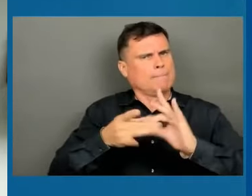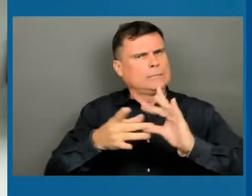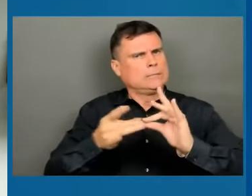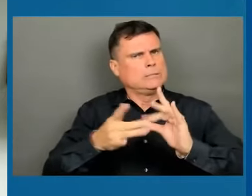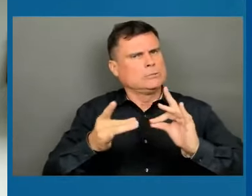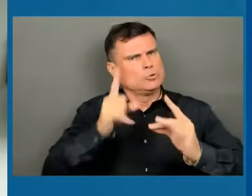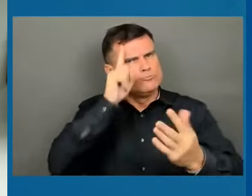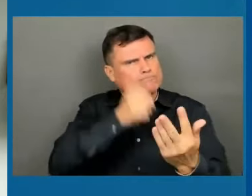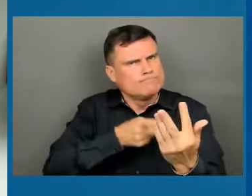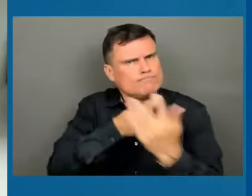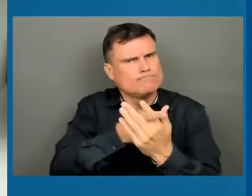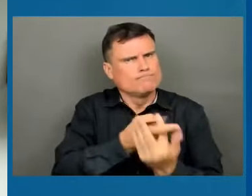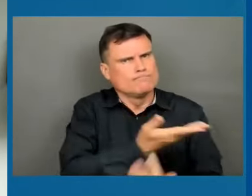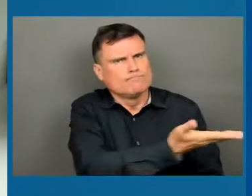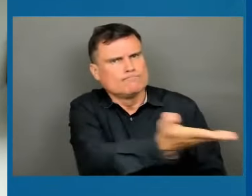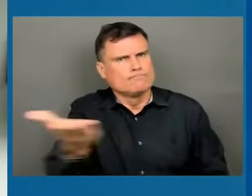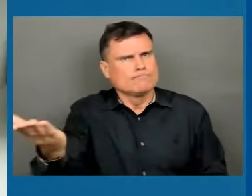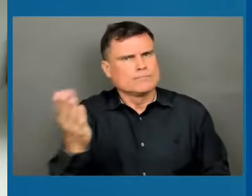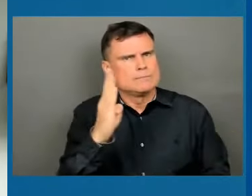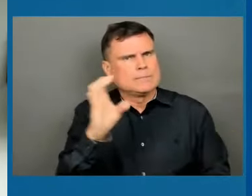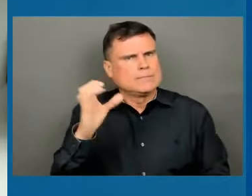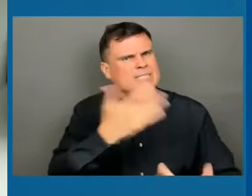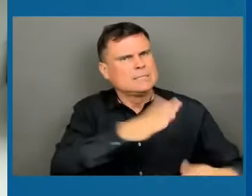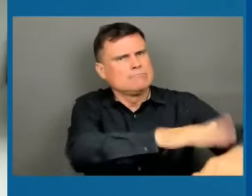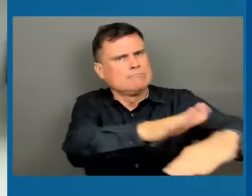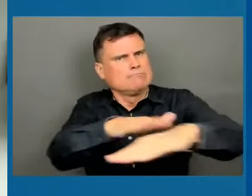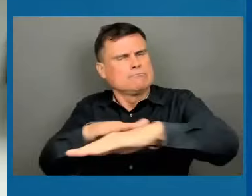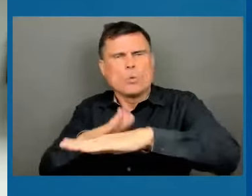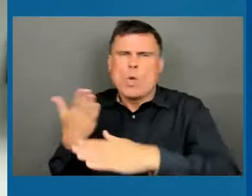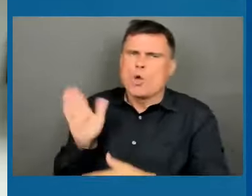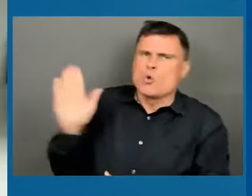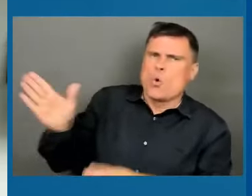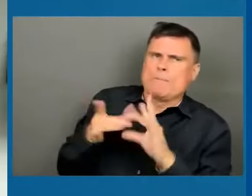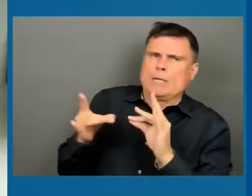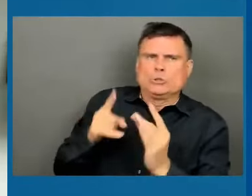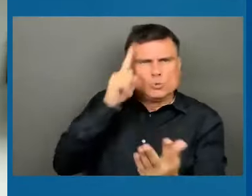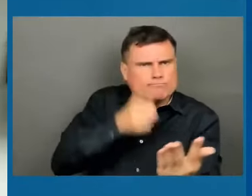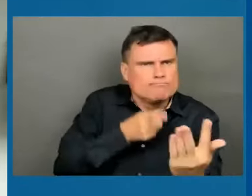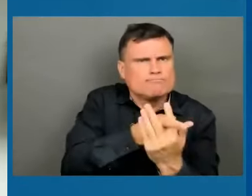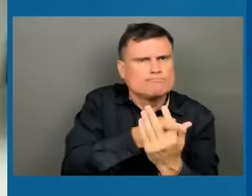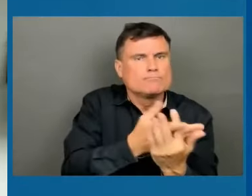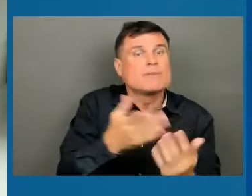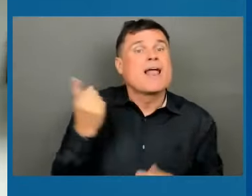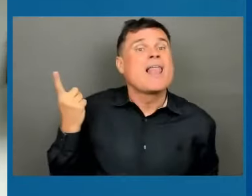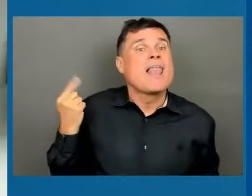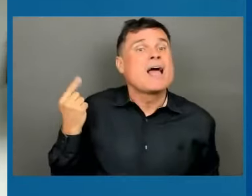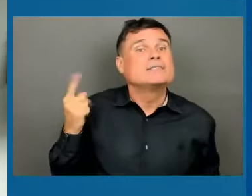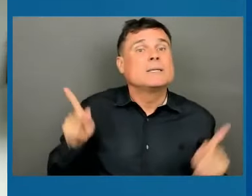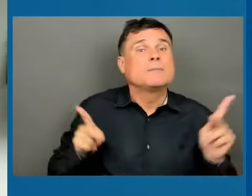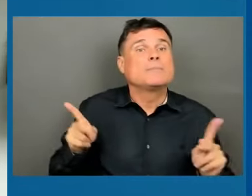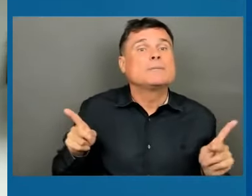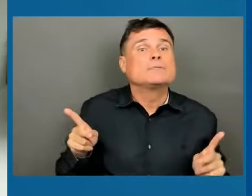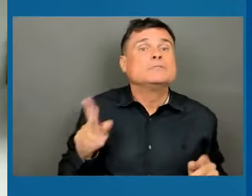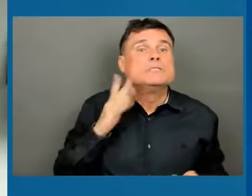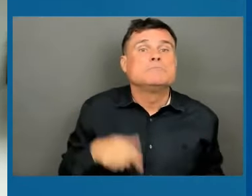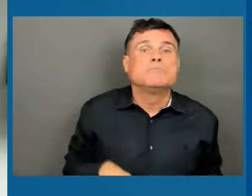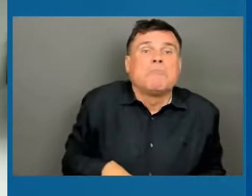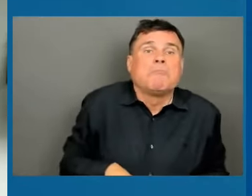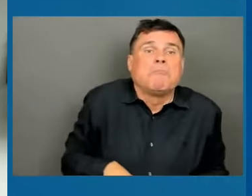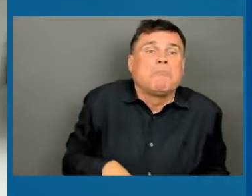we really want to make sure it does this time S in that one strong member that you have for